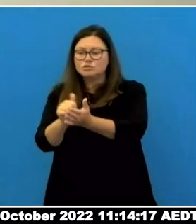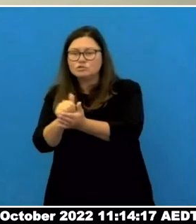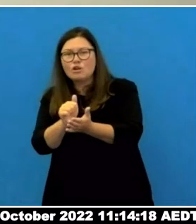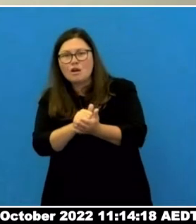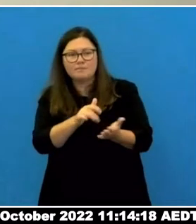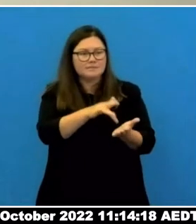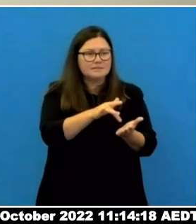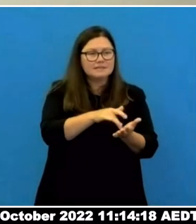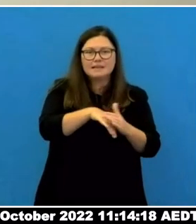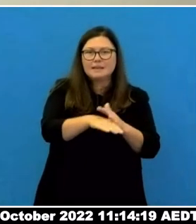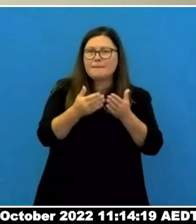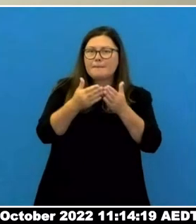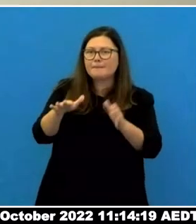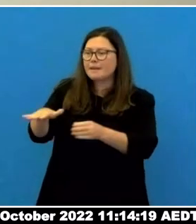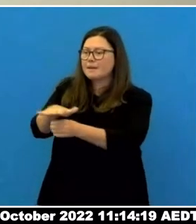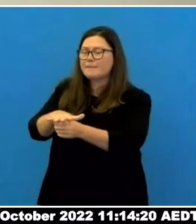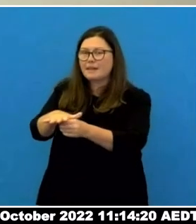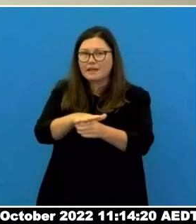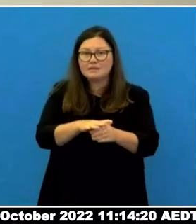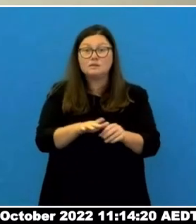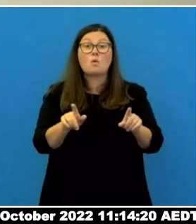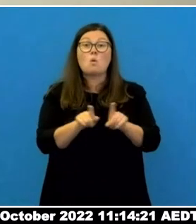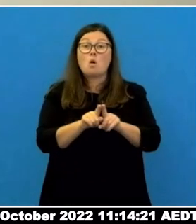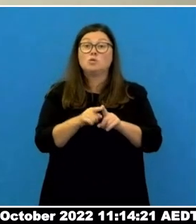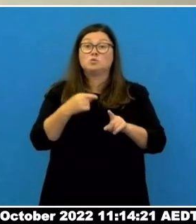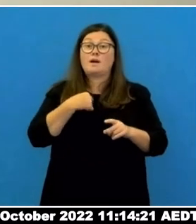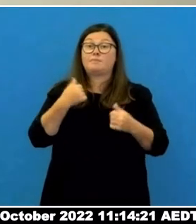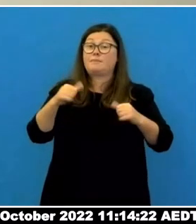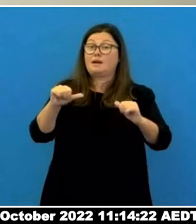And I also started seeing a mental health nurse around this time."